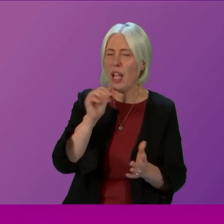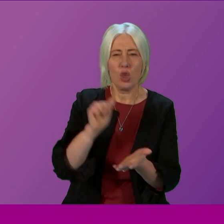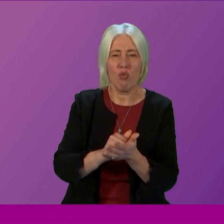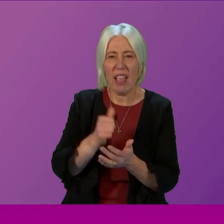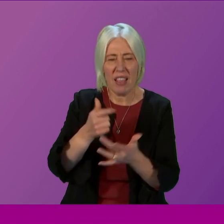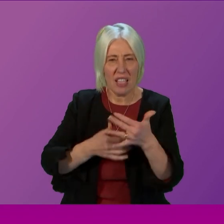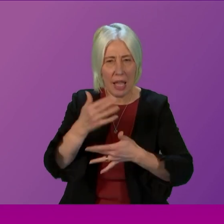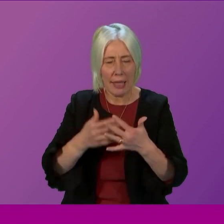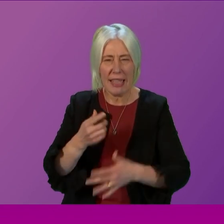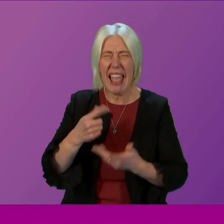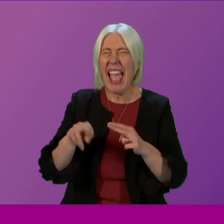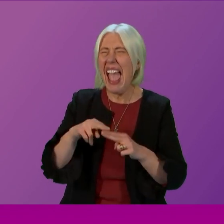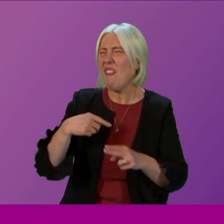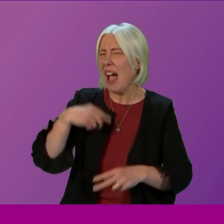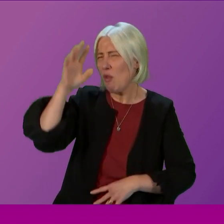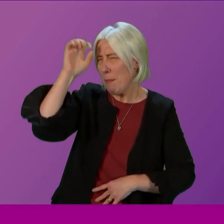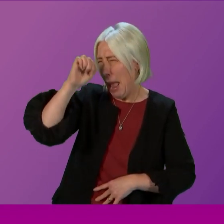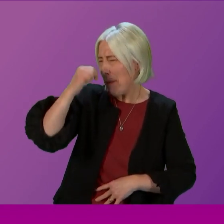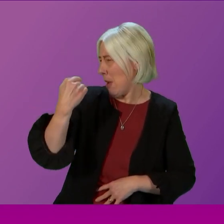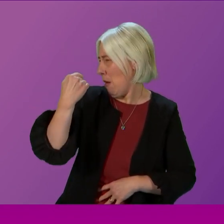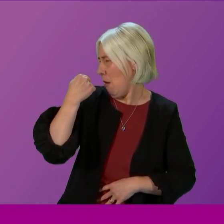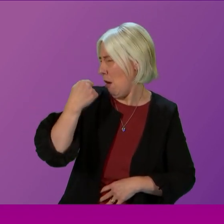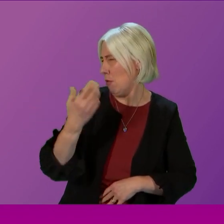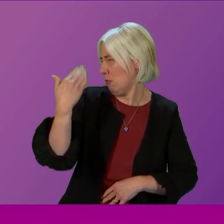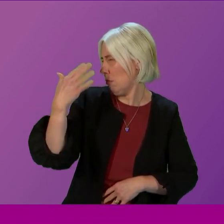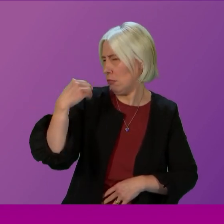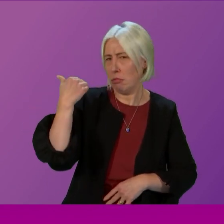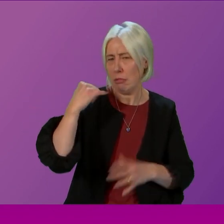“If I recall correctly, sometime back in September.”